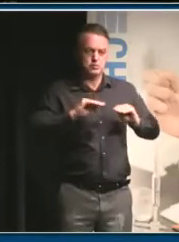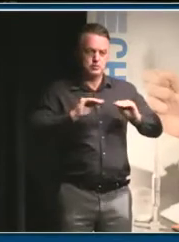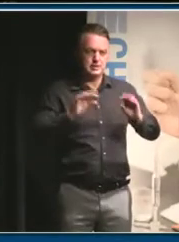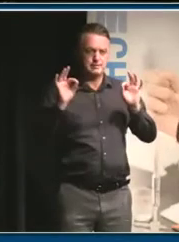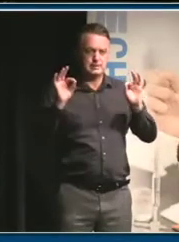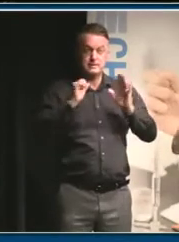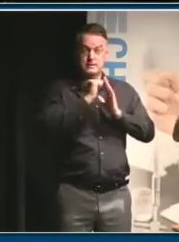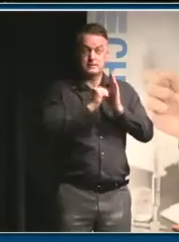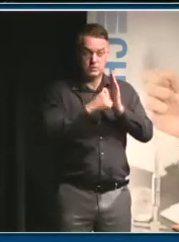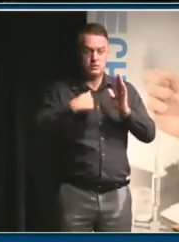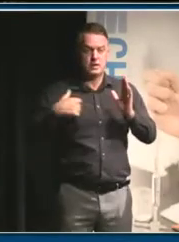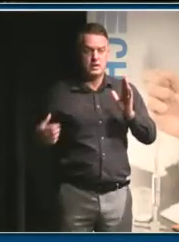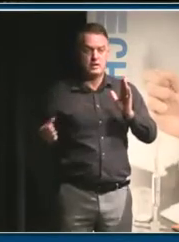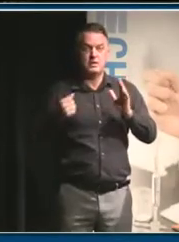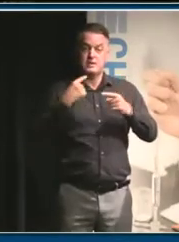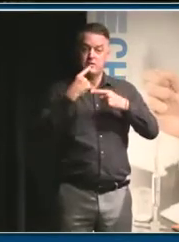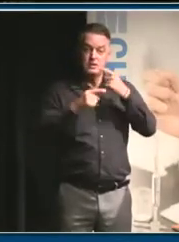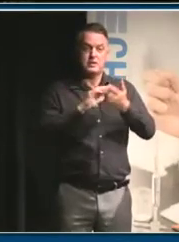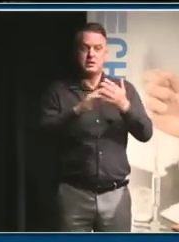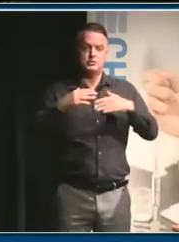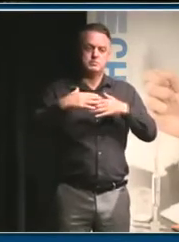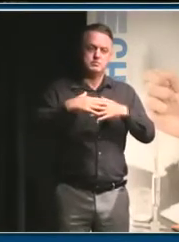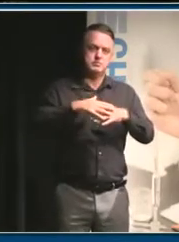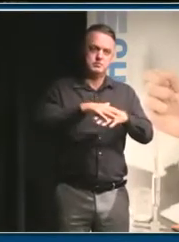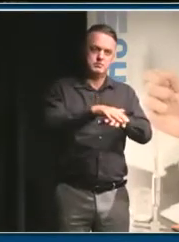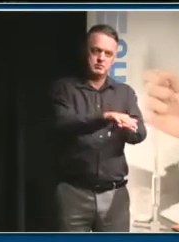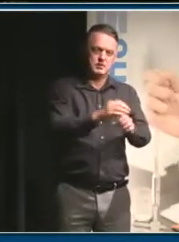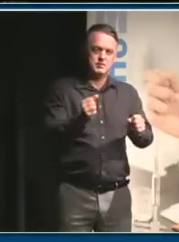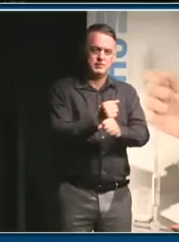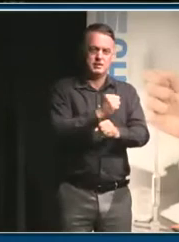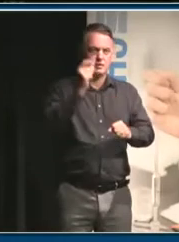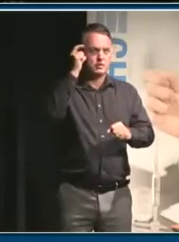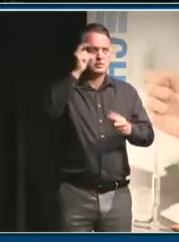we have information on how to integrate concepts of sustainability and what you find